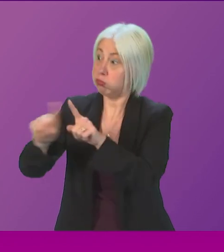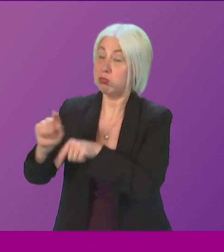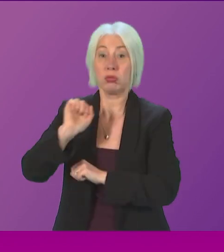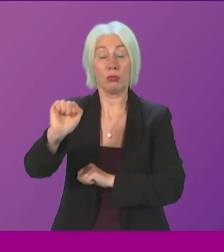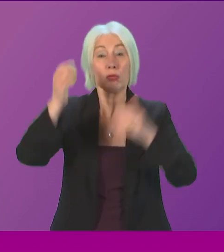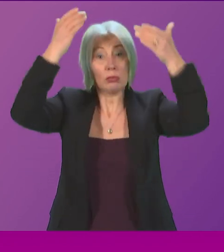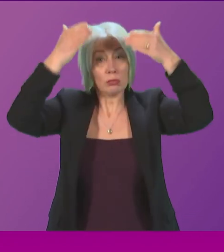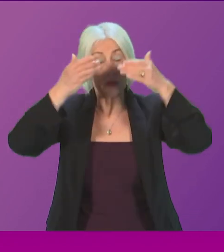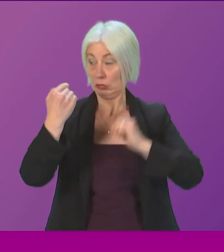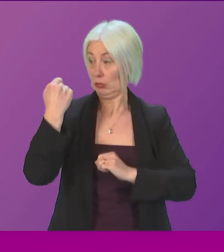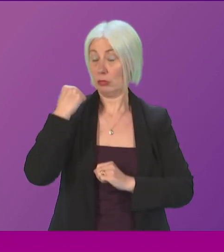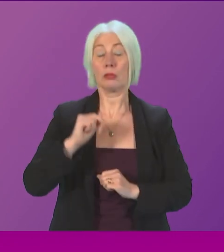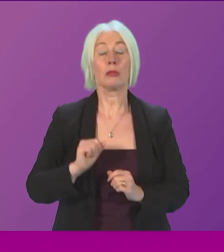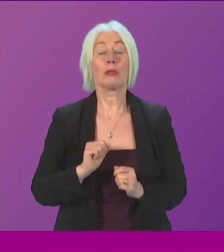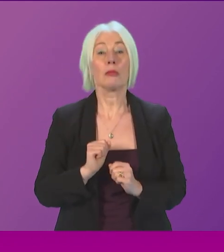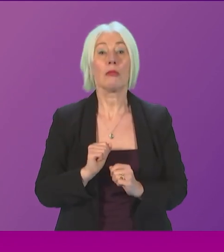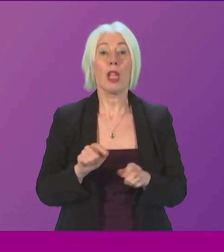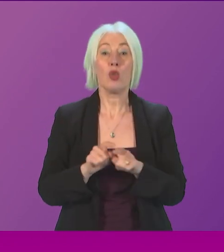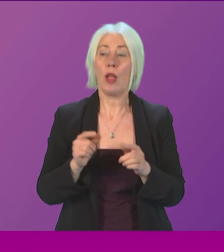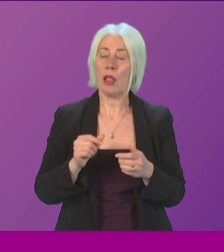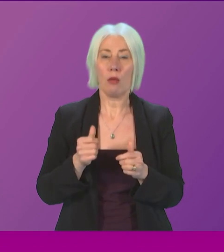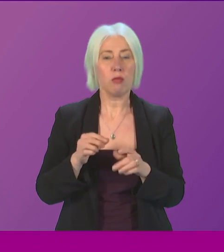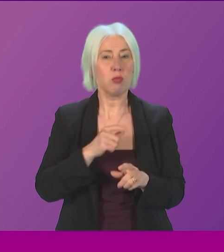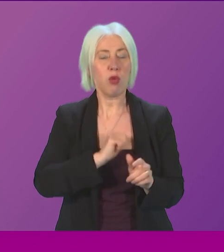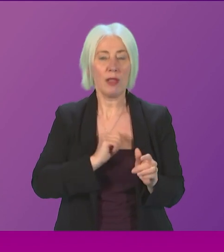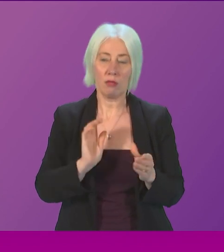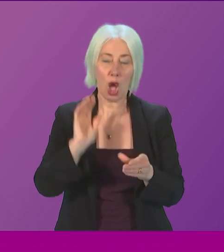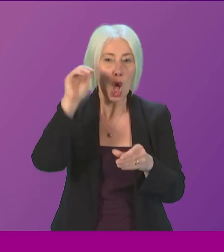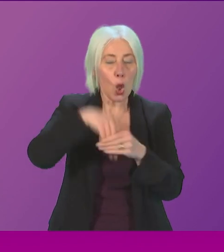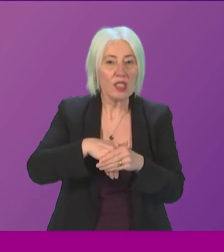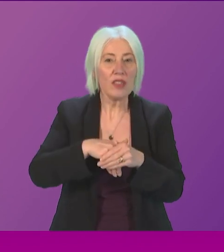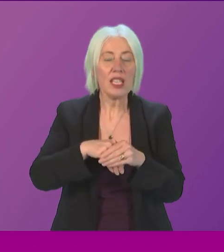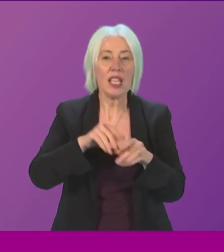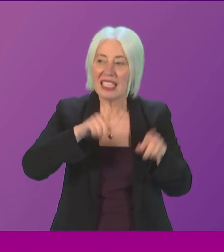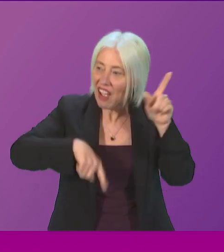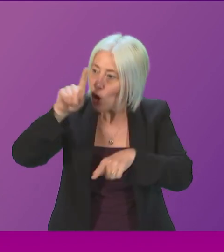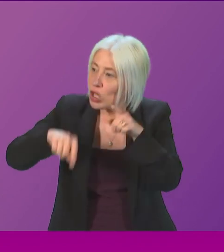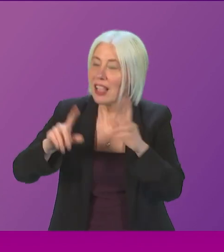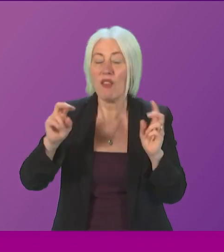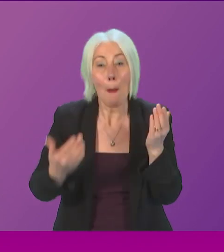His Majesty is committed to promoting the inclusivity and diversity of our modern United Kingdom.